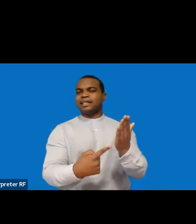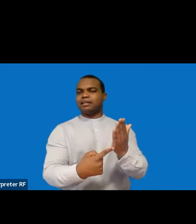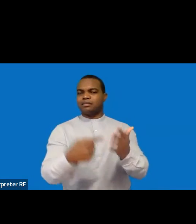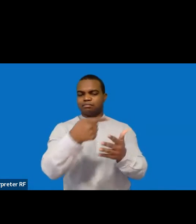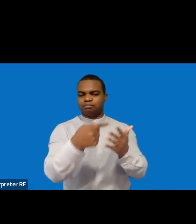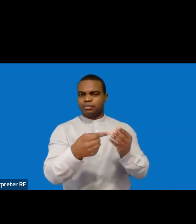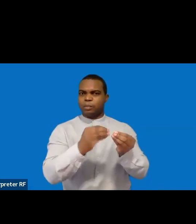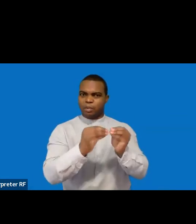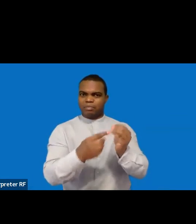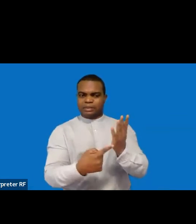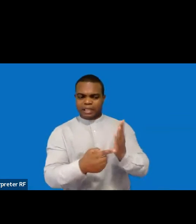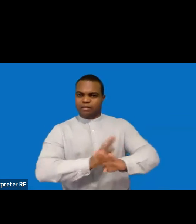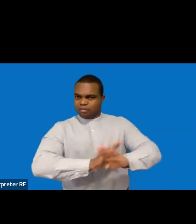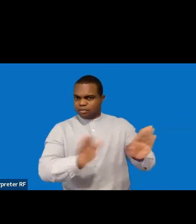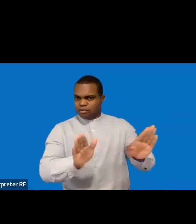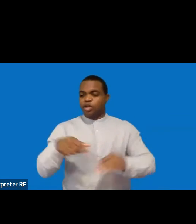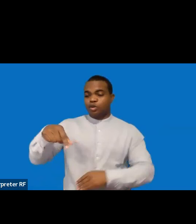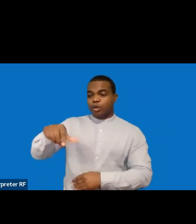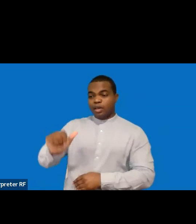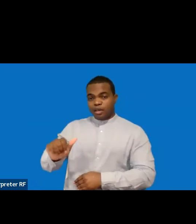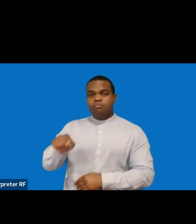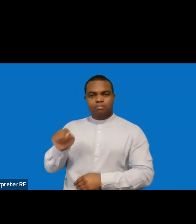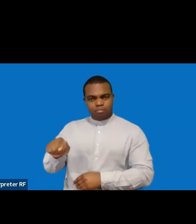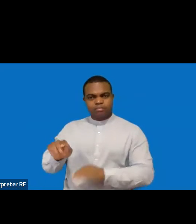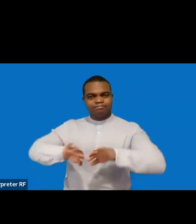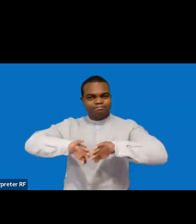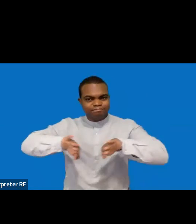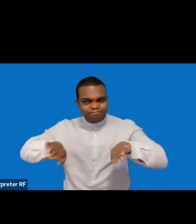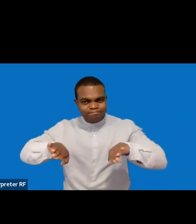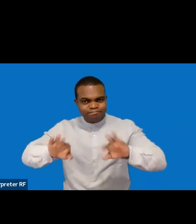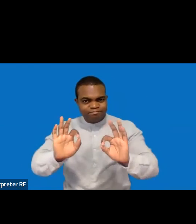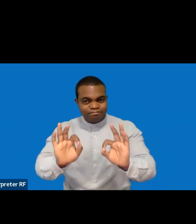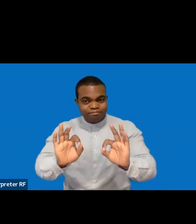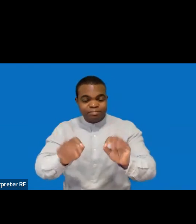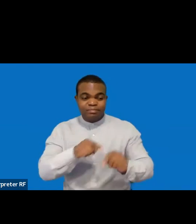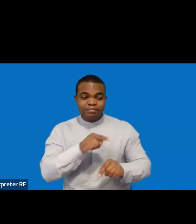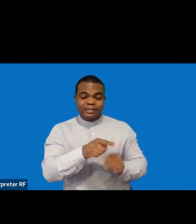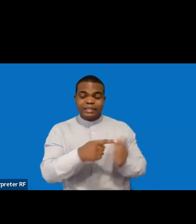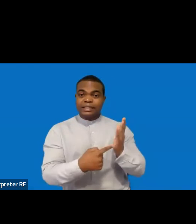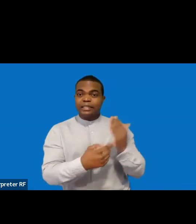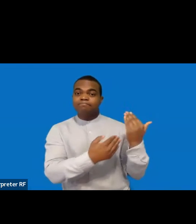But we ask you to refrain from commenting or adding off-topic text there,